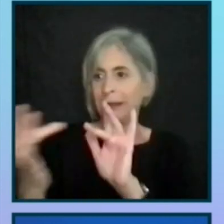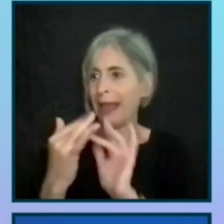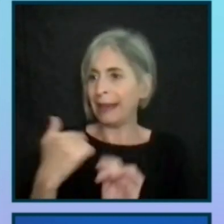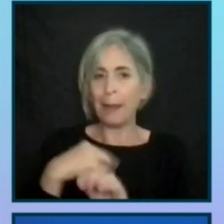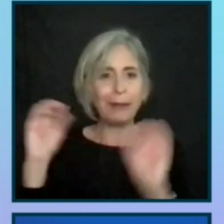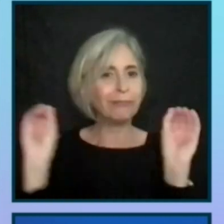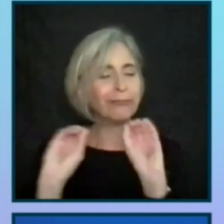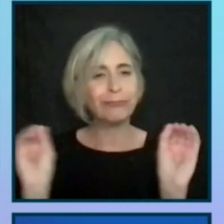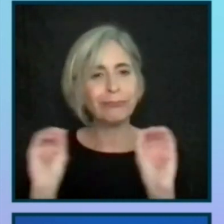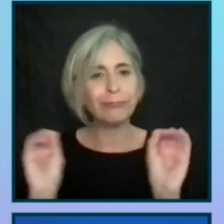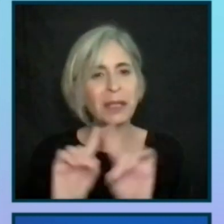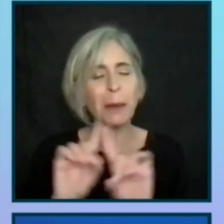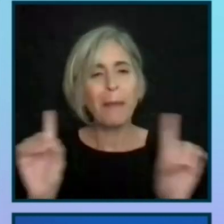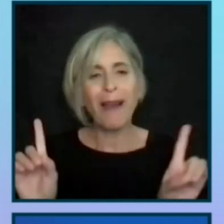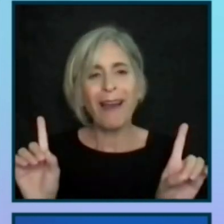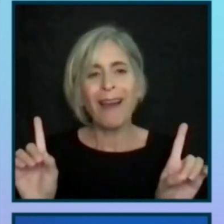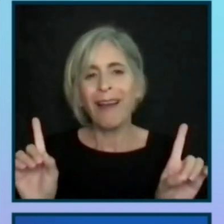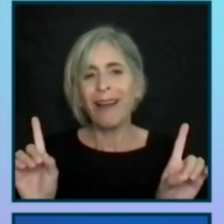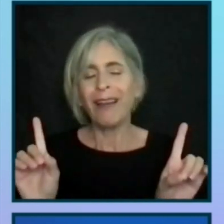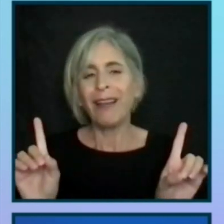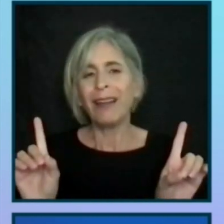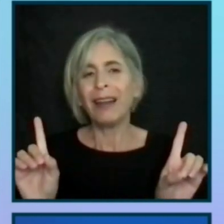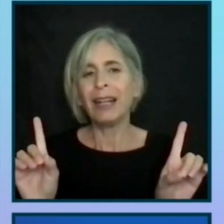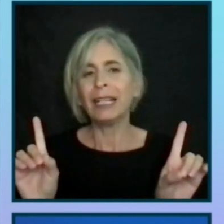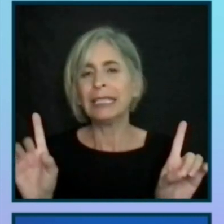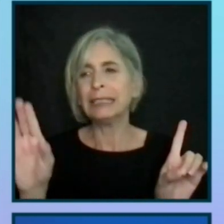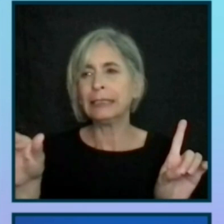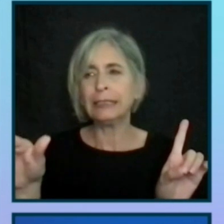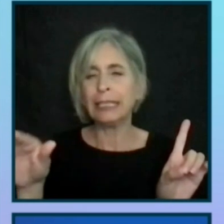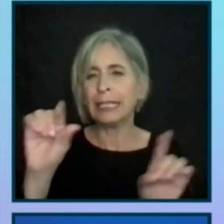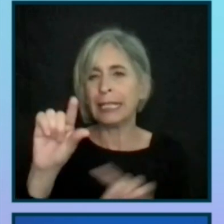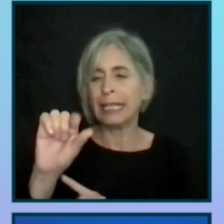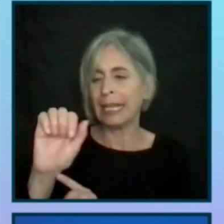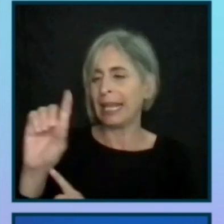but was told, GAAD is such a big success,